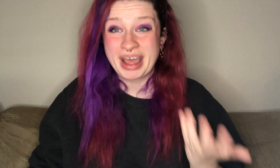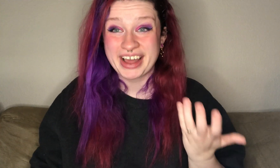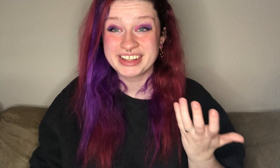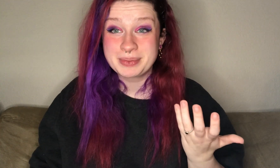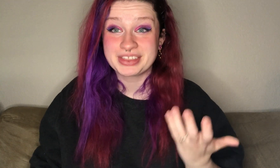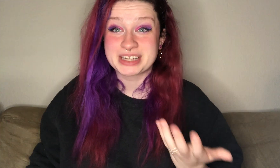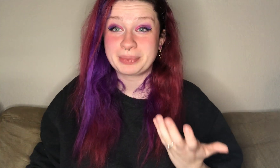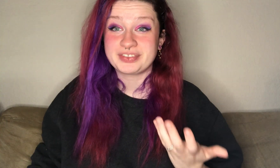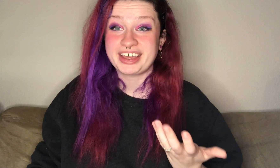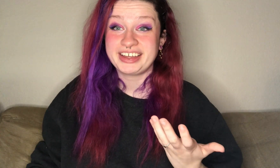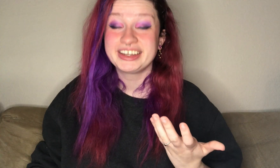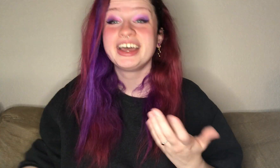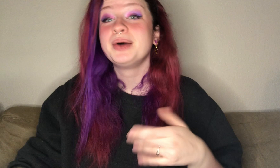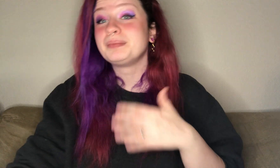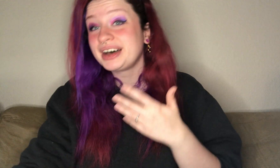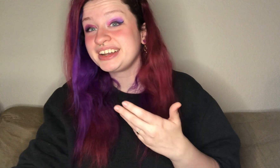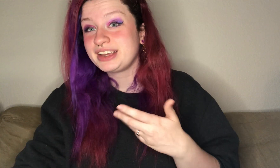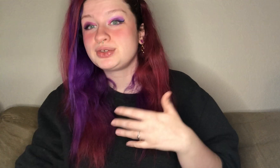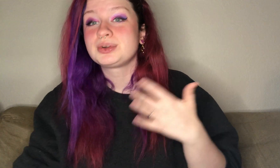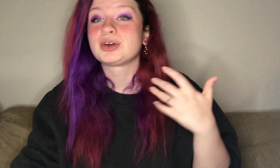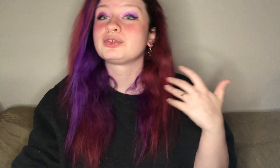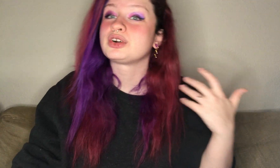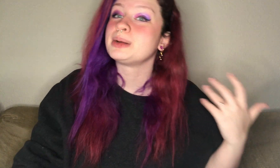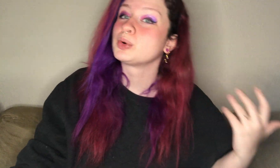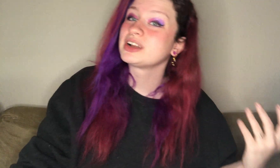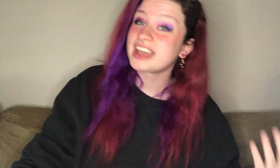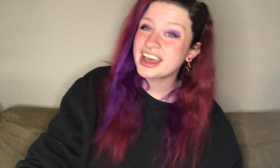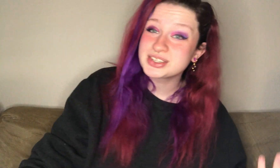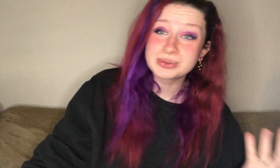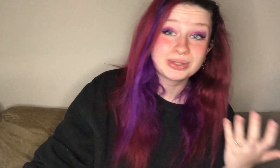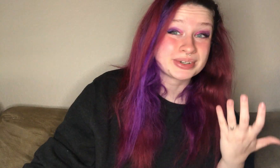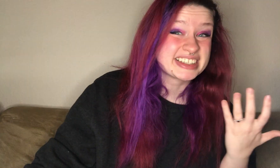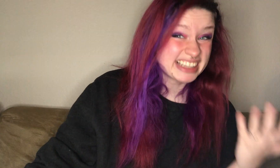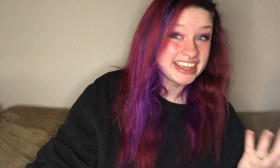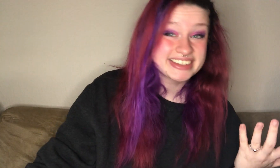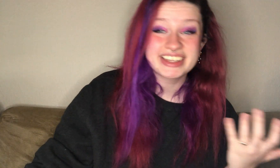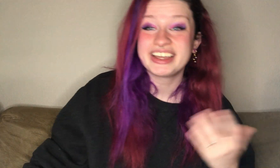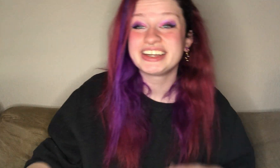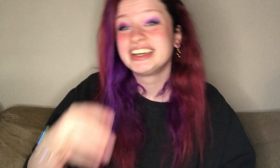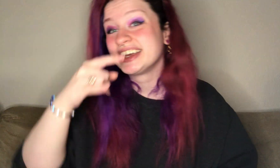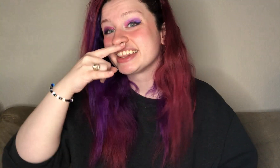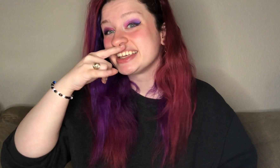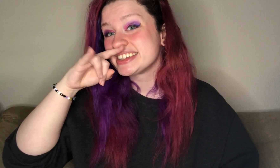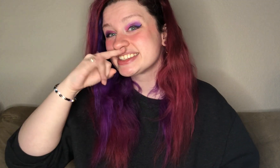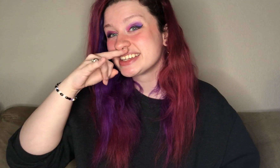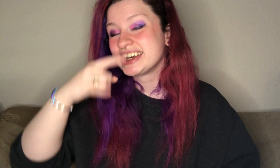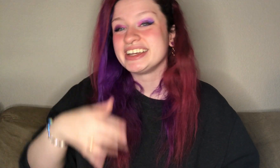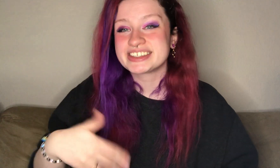patting them on the top of the head but if you want to go for a more casual or slang sign this is